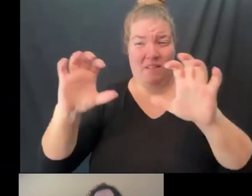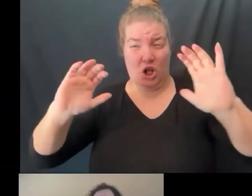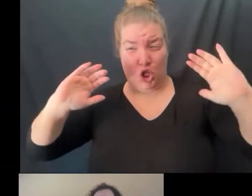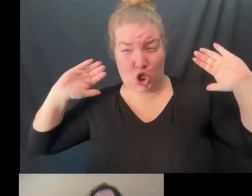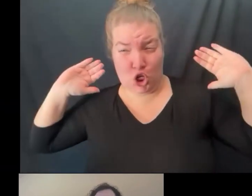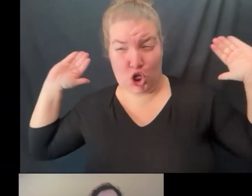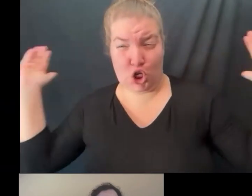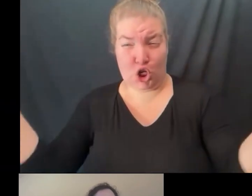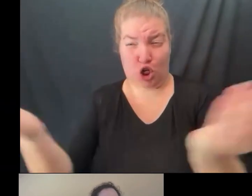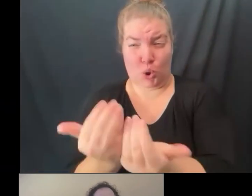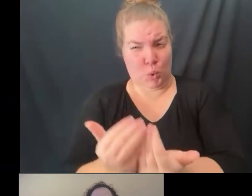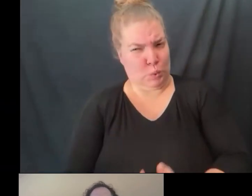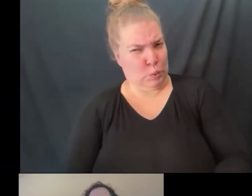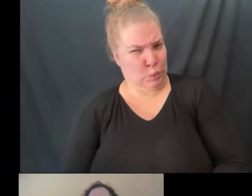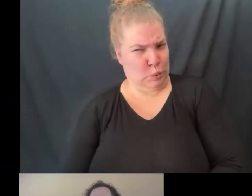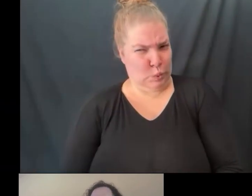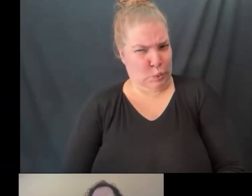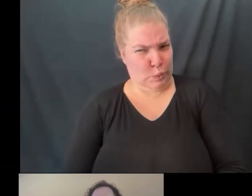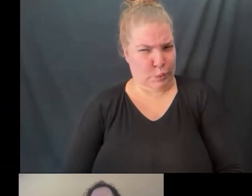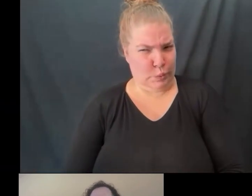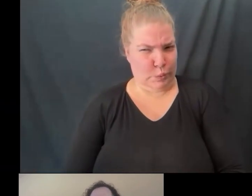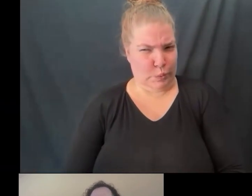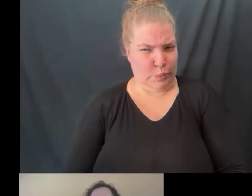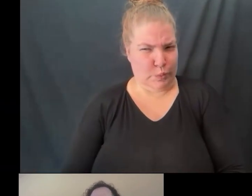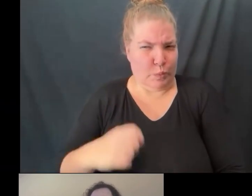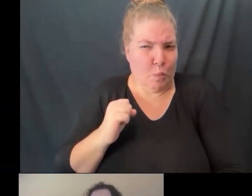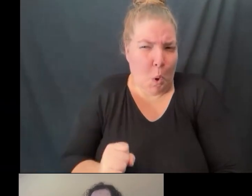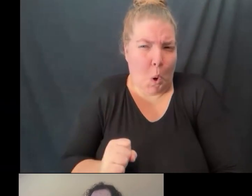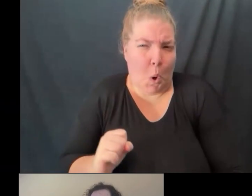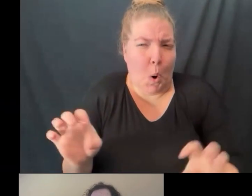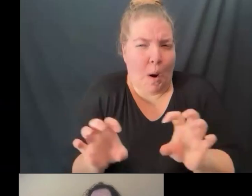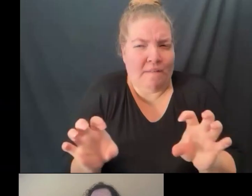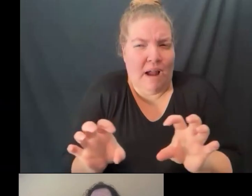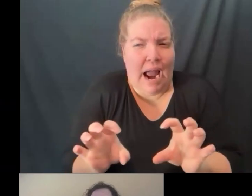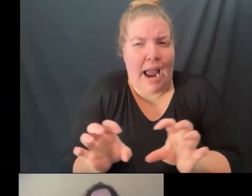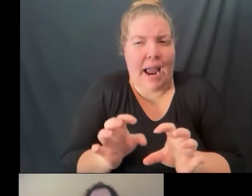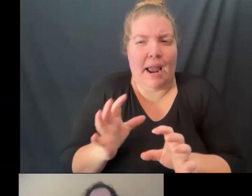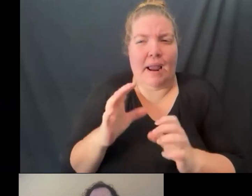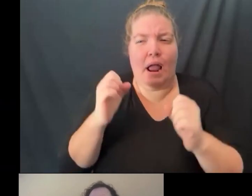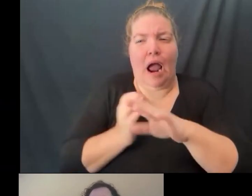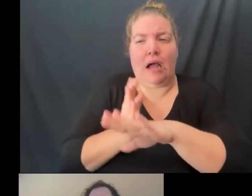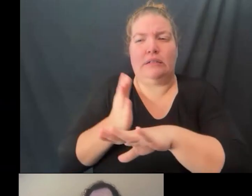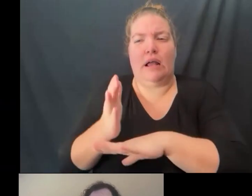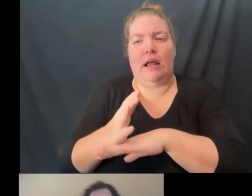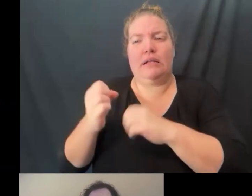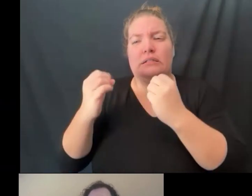and you may be thinking, oh, let's do them as well. But in fact, I said when we started off, we can do this without trade offs.